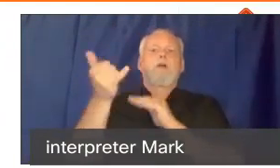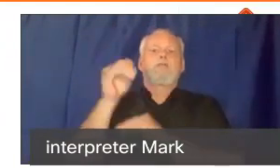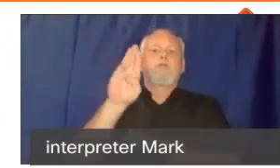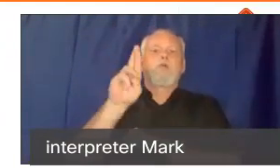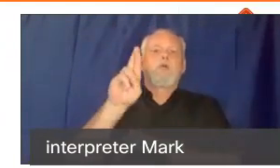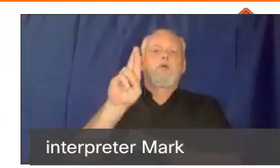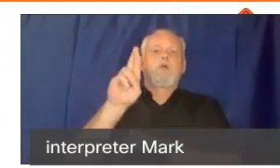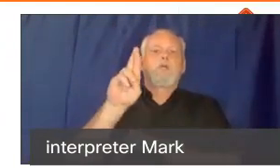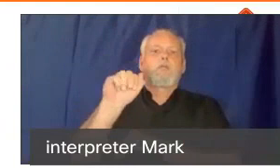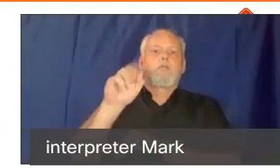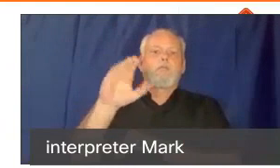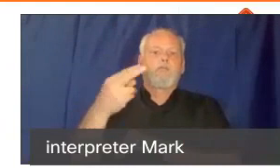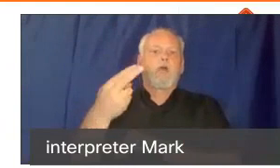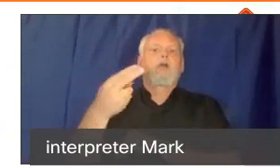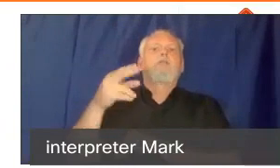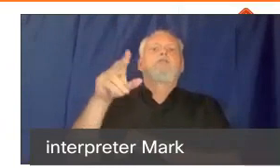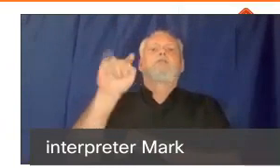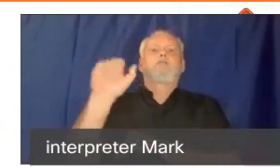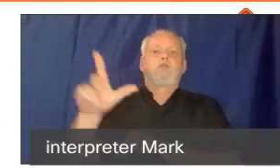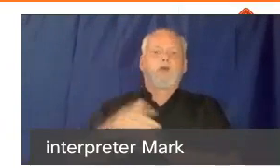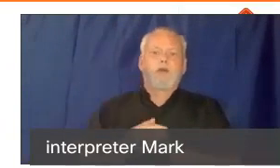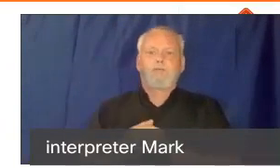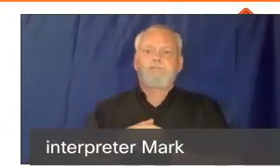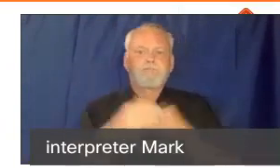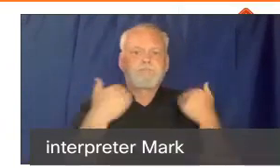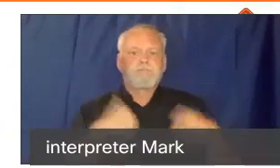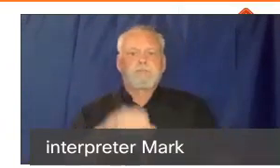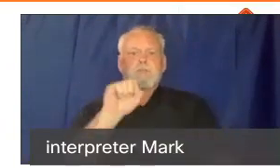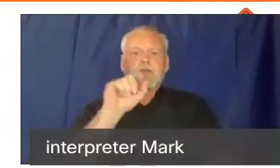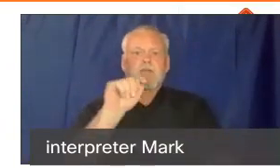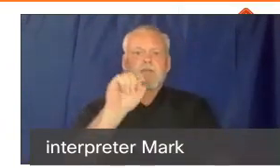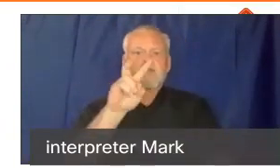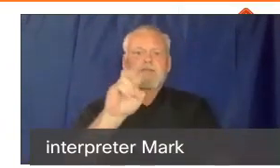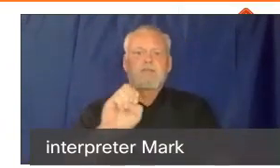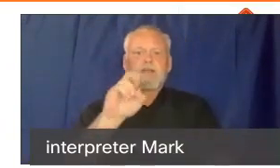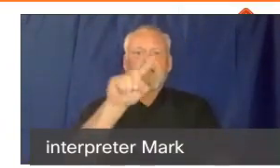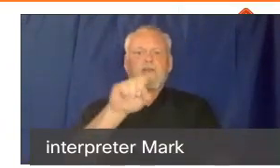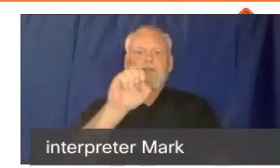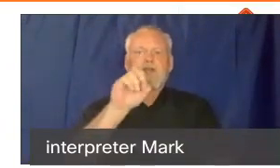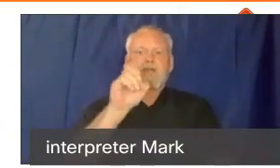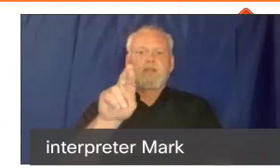Everybody my name steve's vendor with Stan tech, and I'm the design project manager for this project.